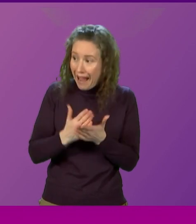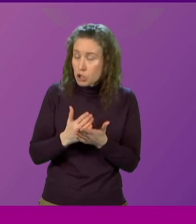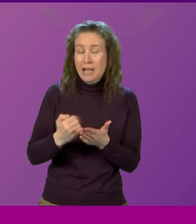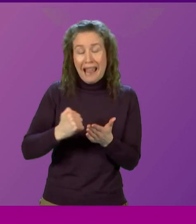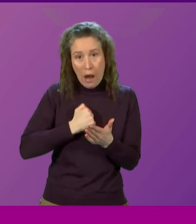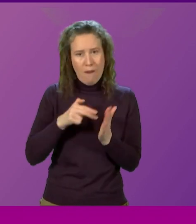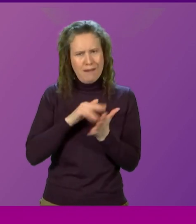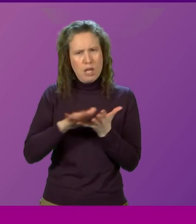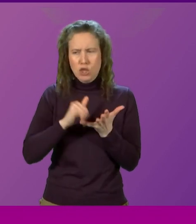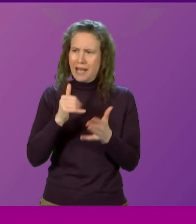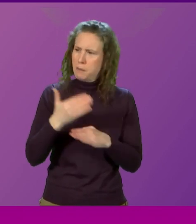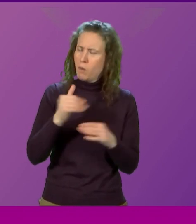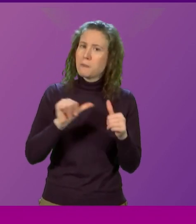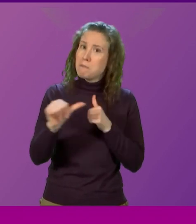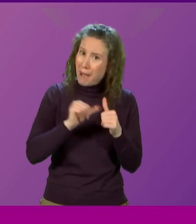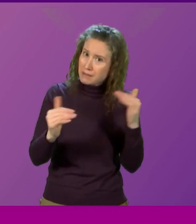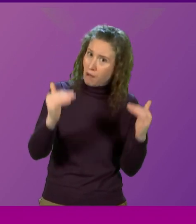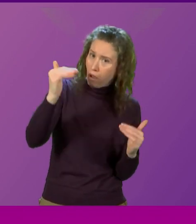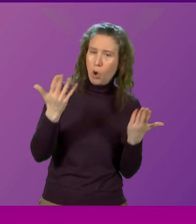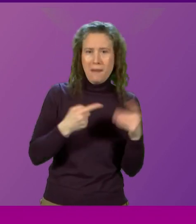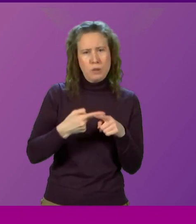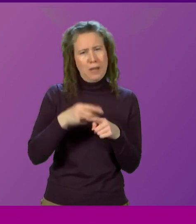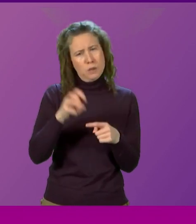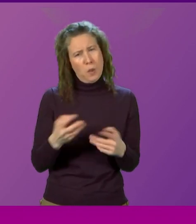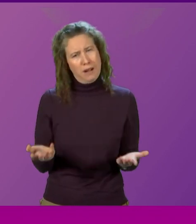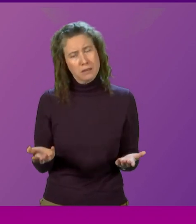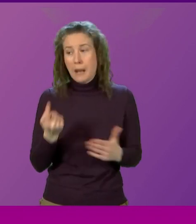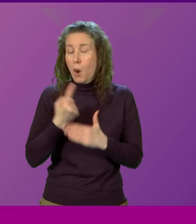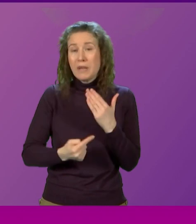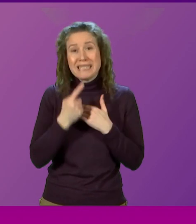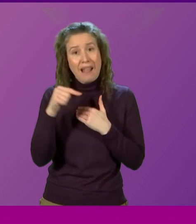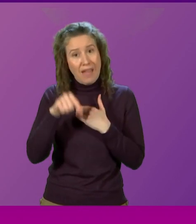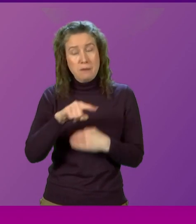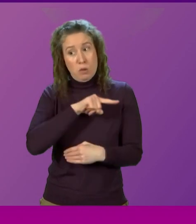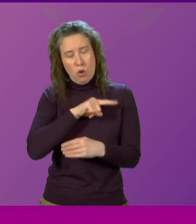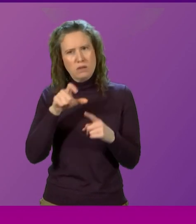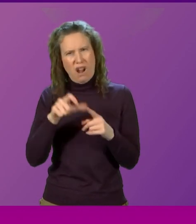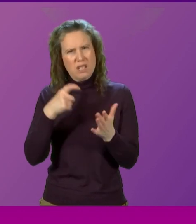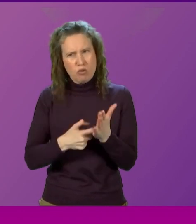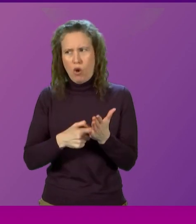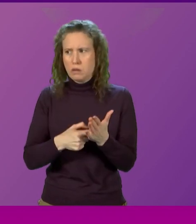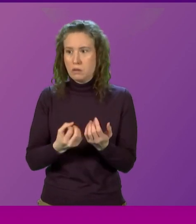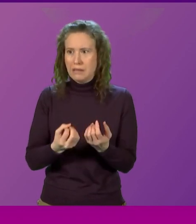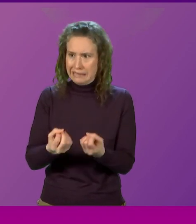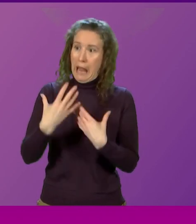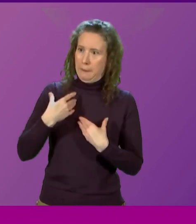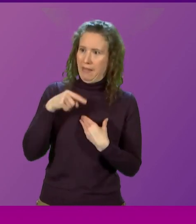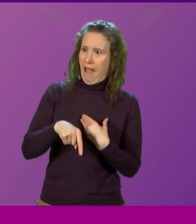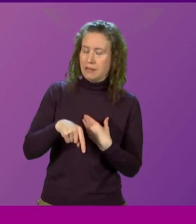than its counterparts in England and Wales. The only reason why I say that is because Douglas Ross is putting the counter to me.